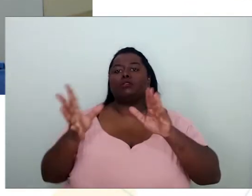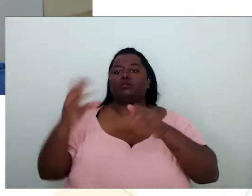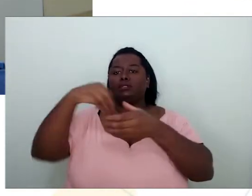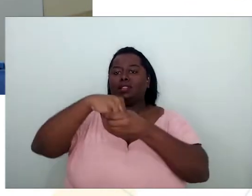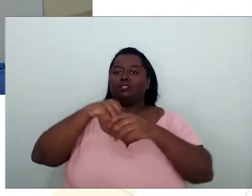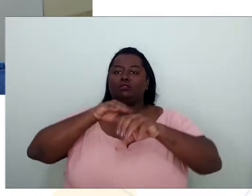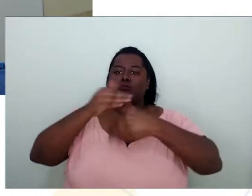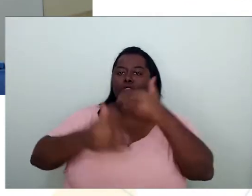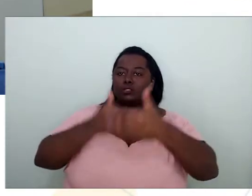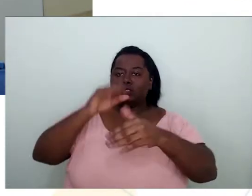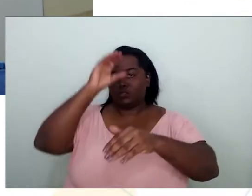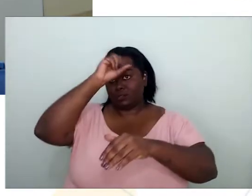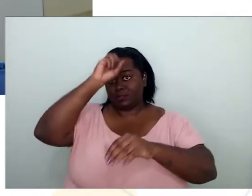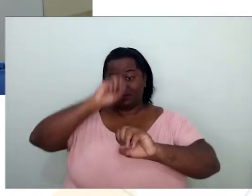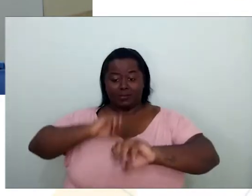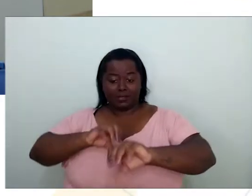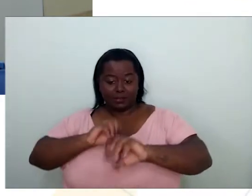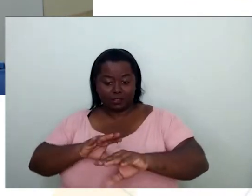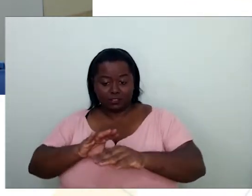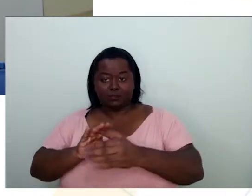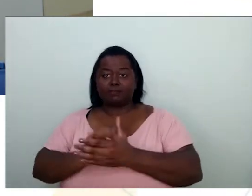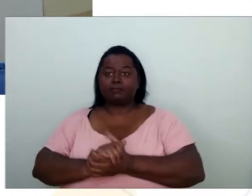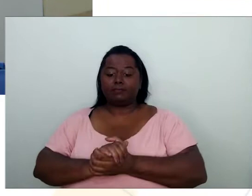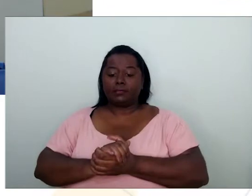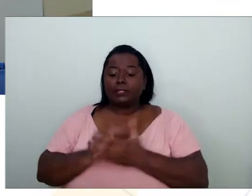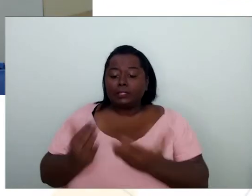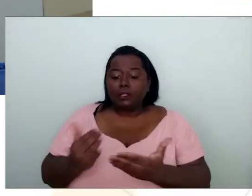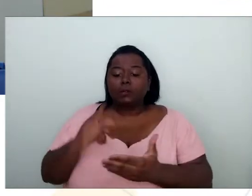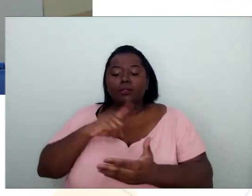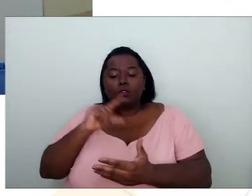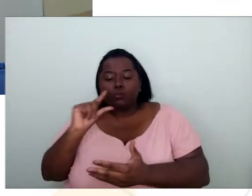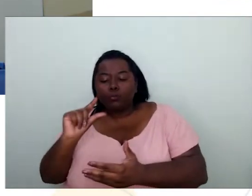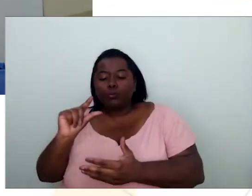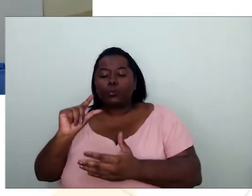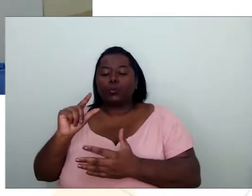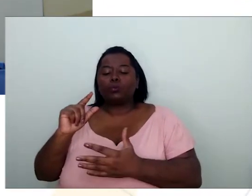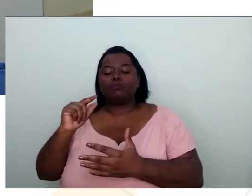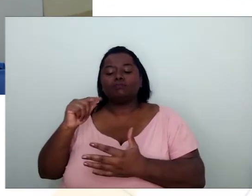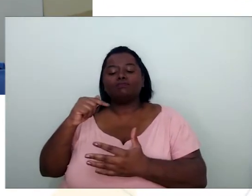criticizing myself a little bit because I'm a proponent of open educational